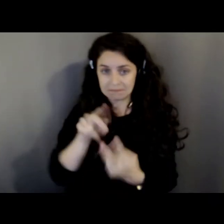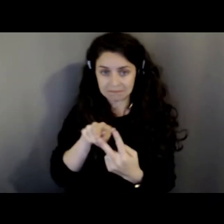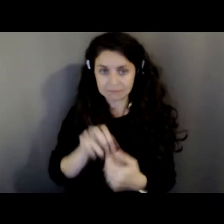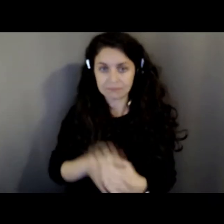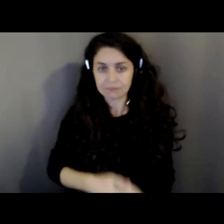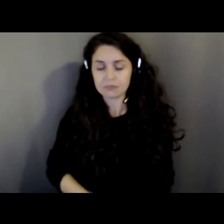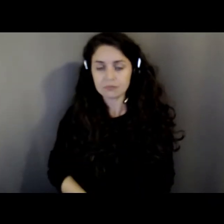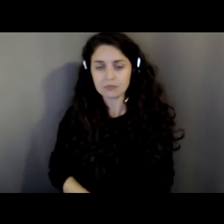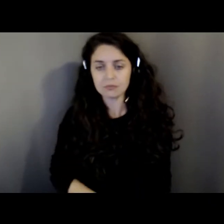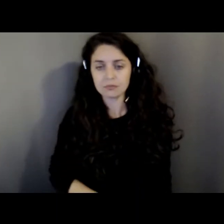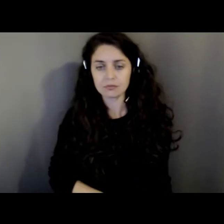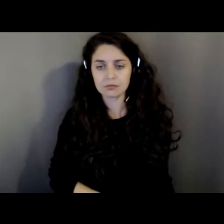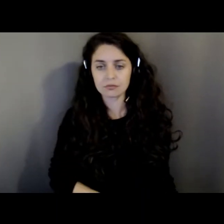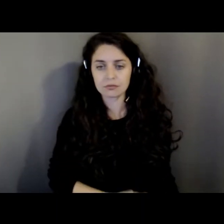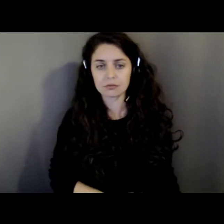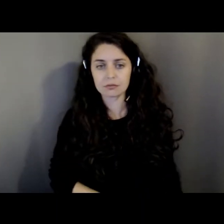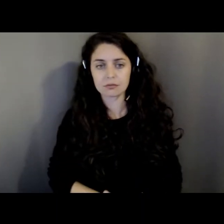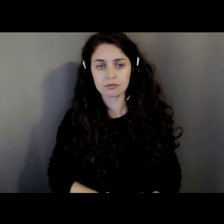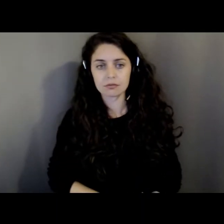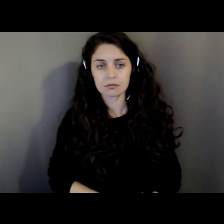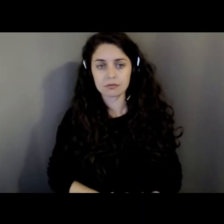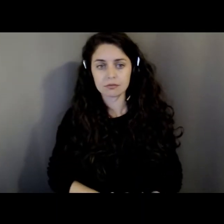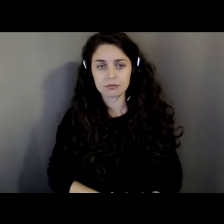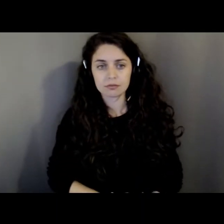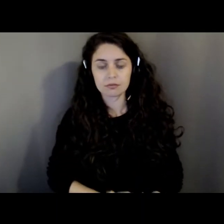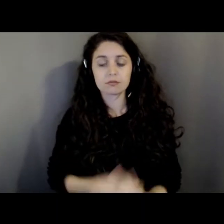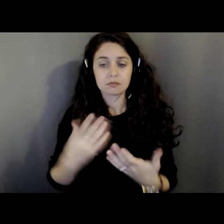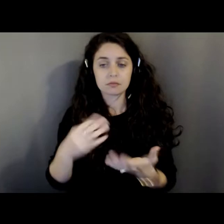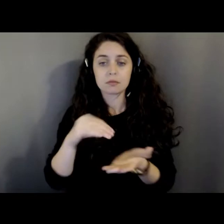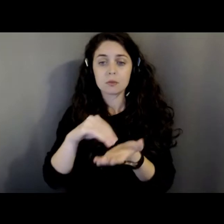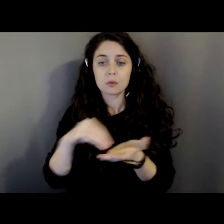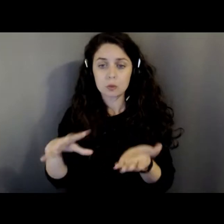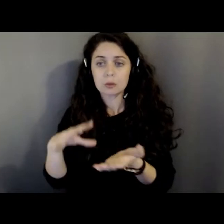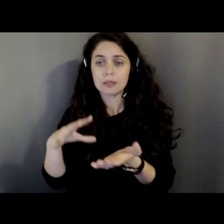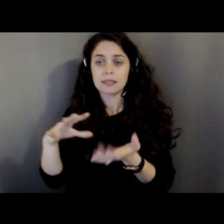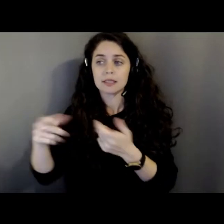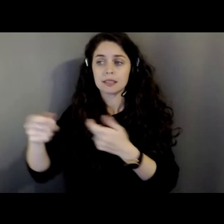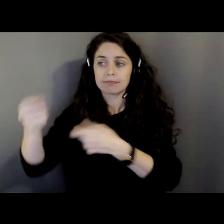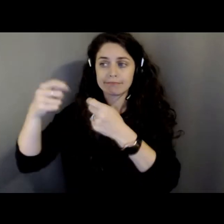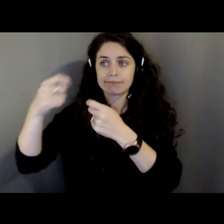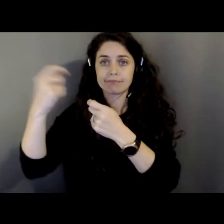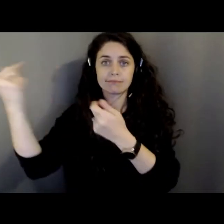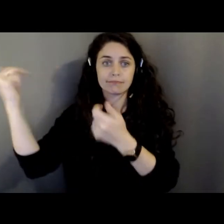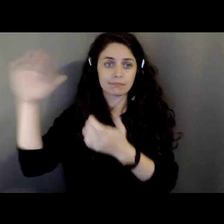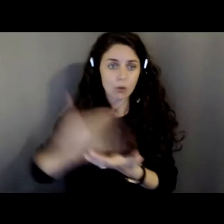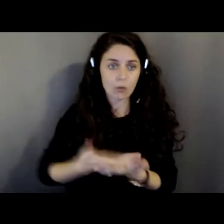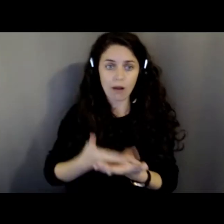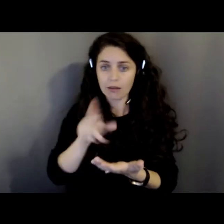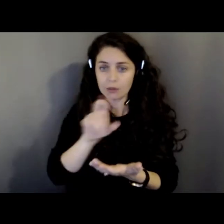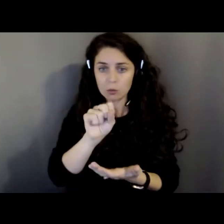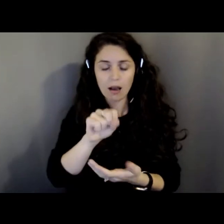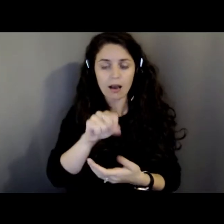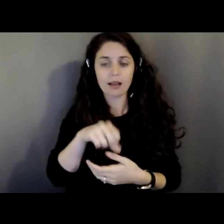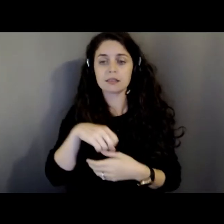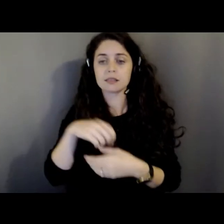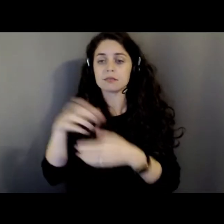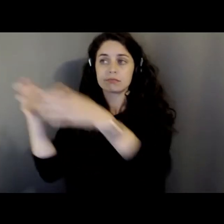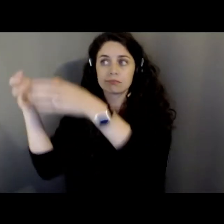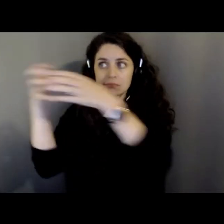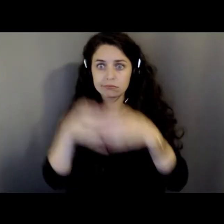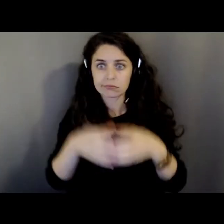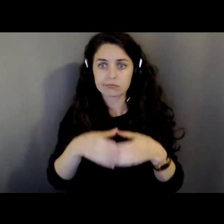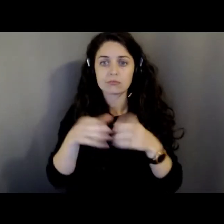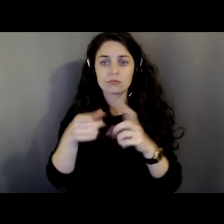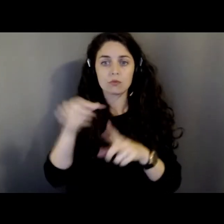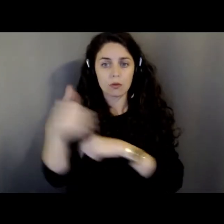So as students arrive in the US or as groups arrive in the US, we lead what we